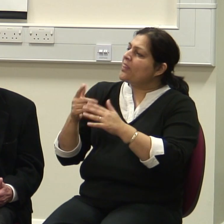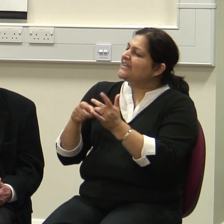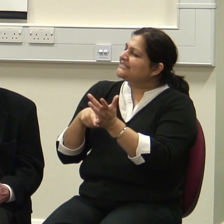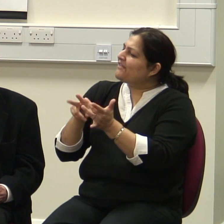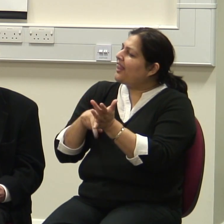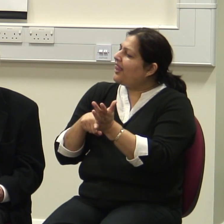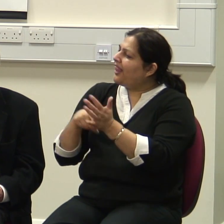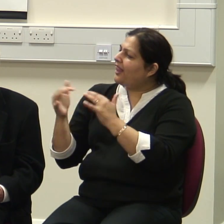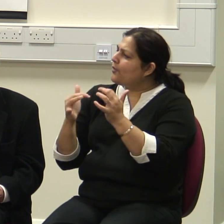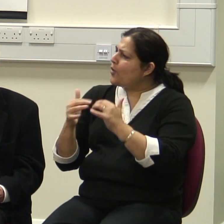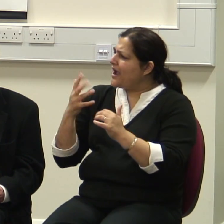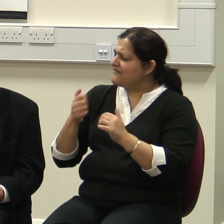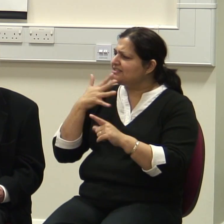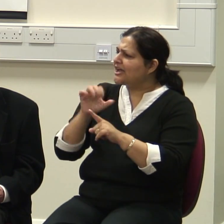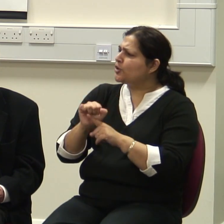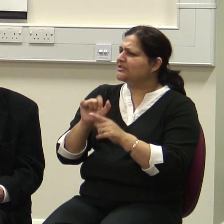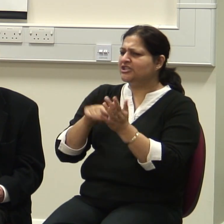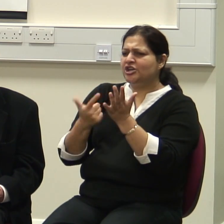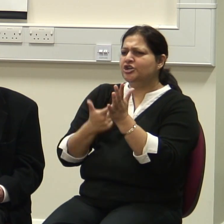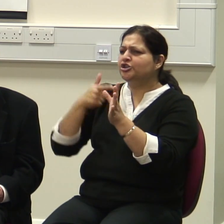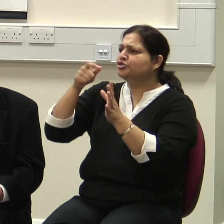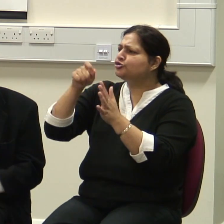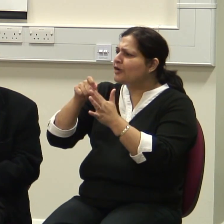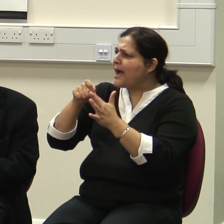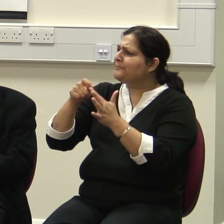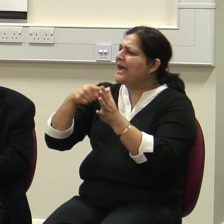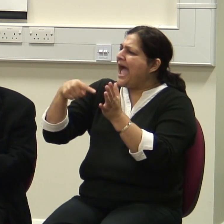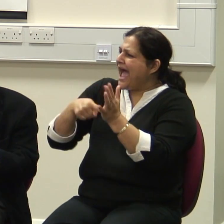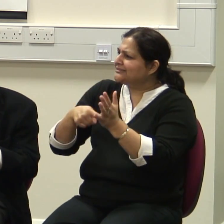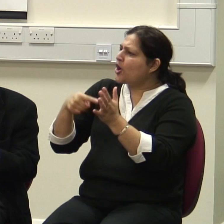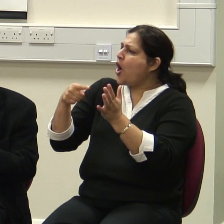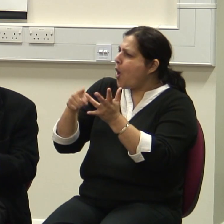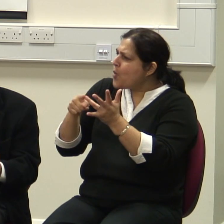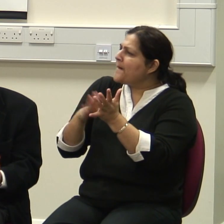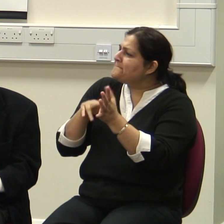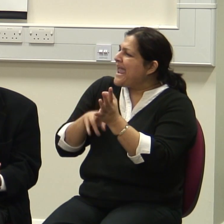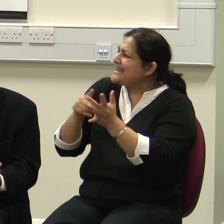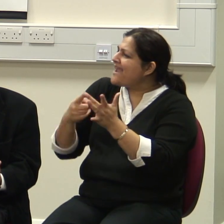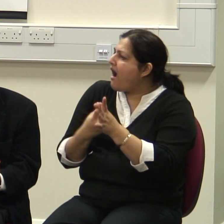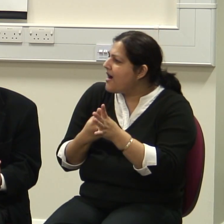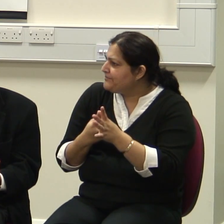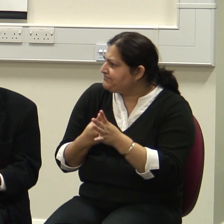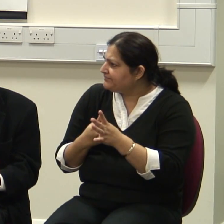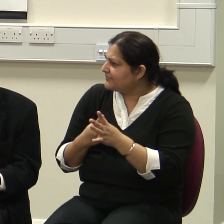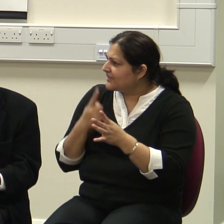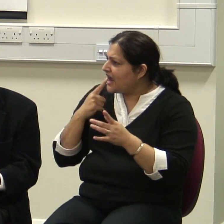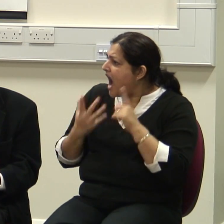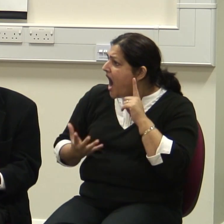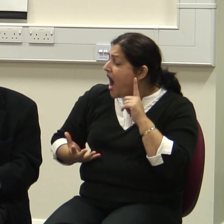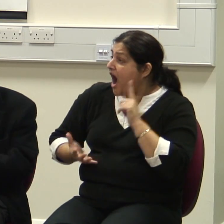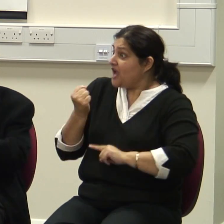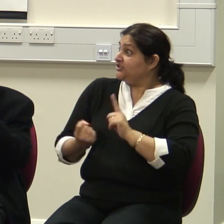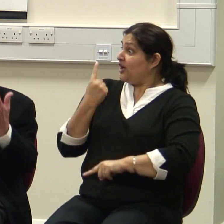called Drapetomania, in a way I have by accident discovered this historical fact, since this